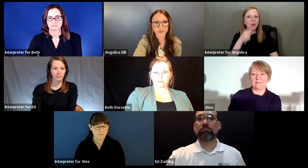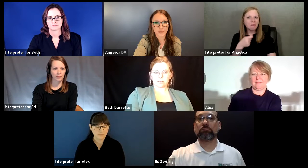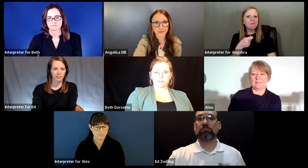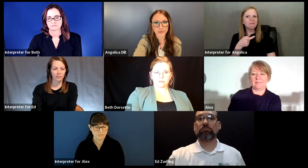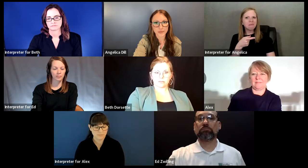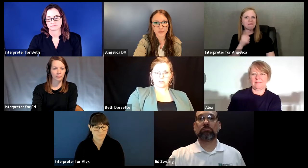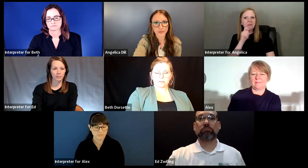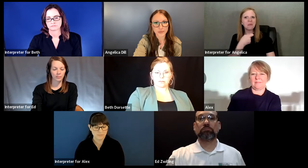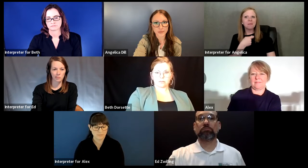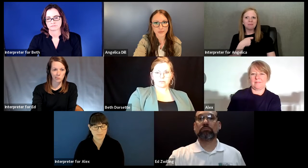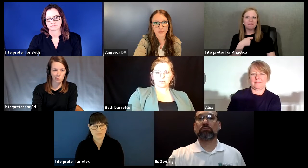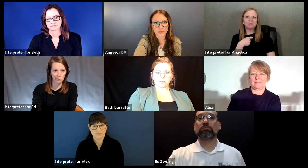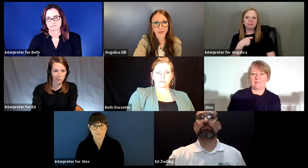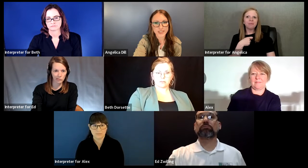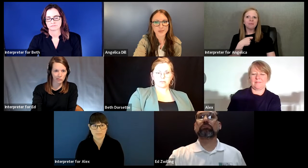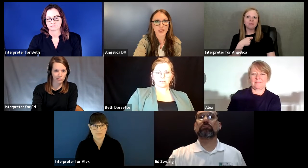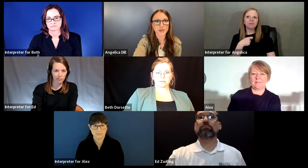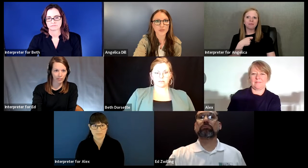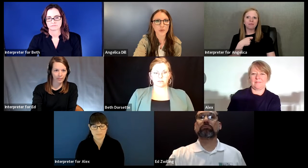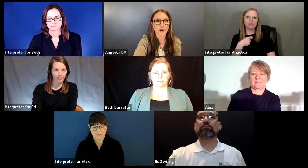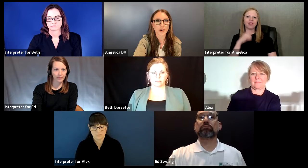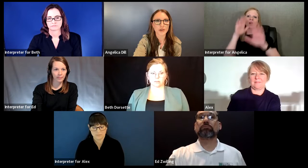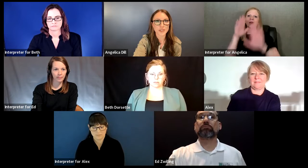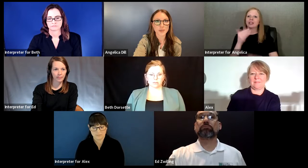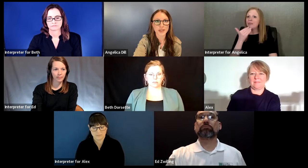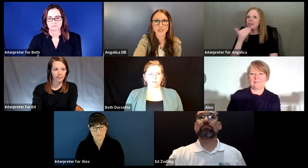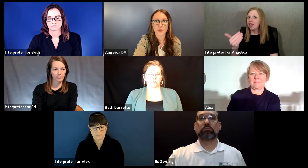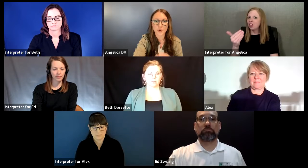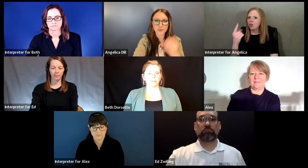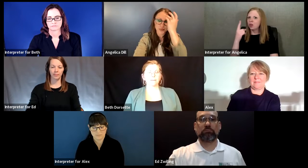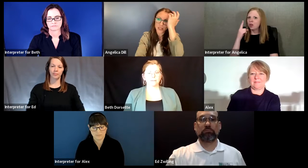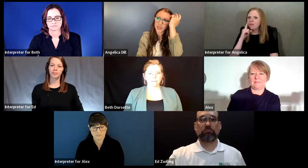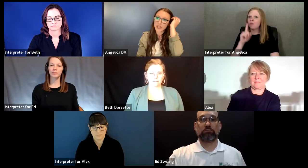Awesome, thank you for responding are to the poll.